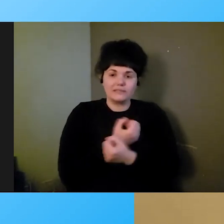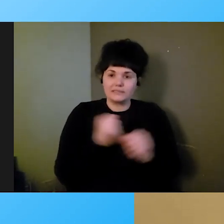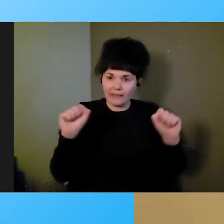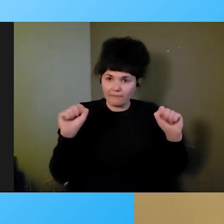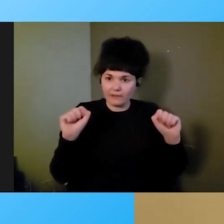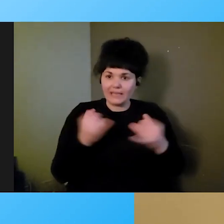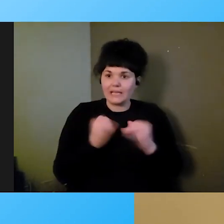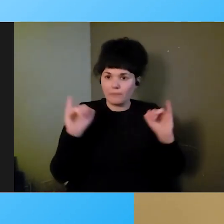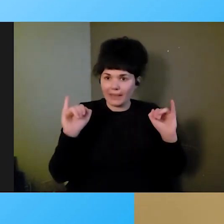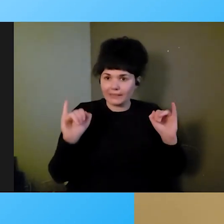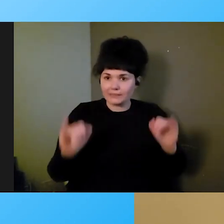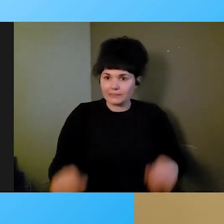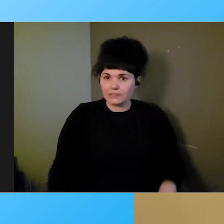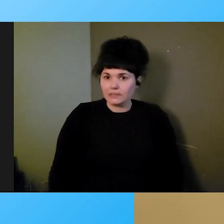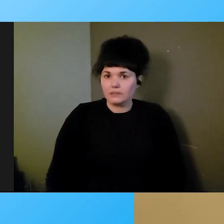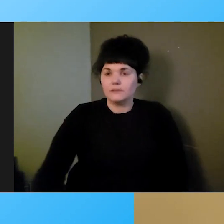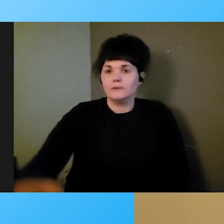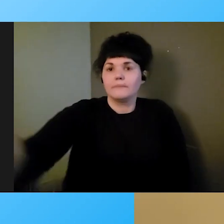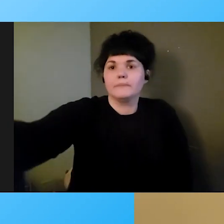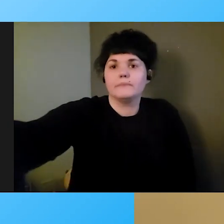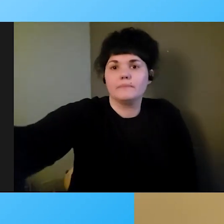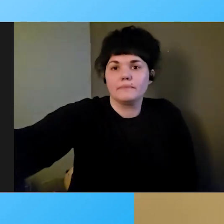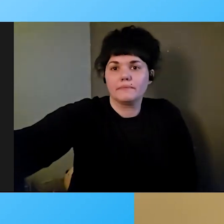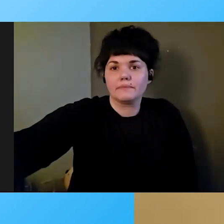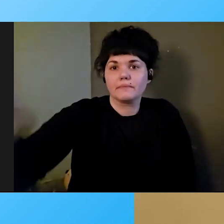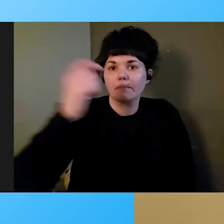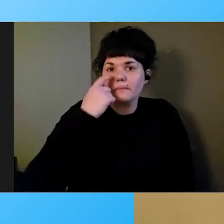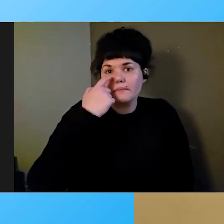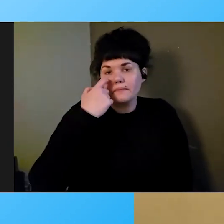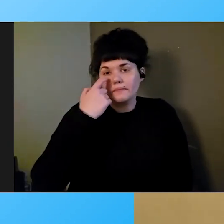independence. The care and